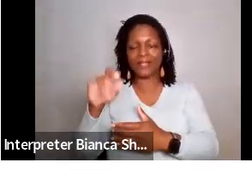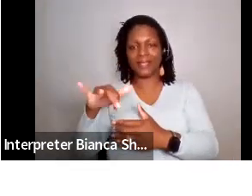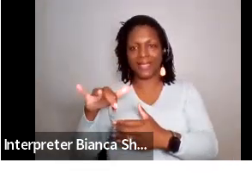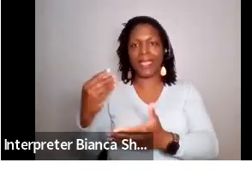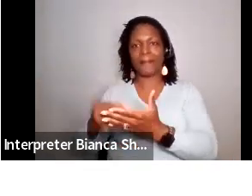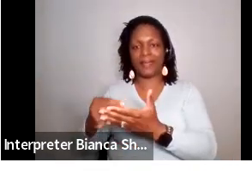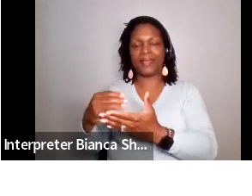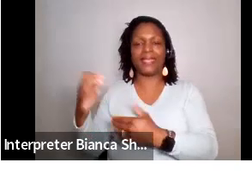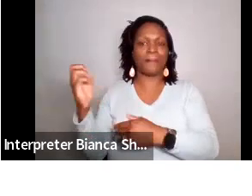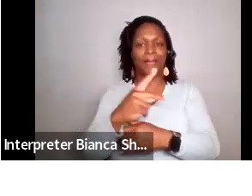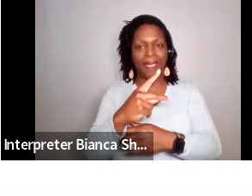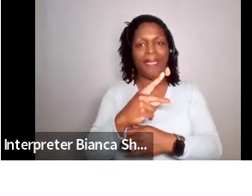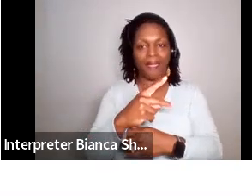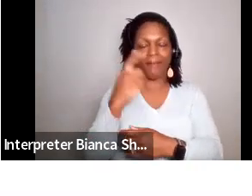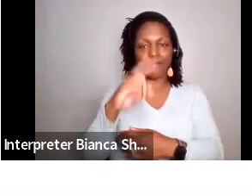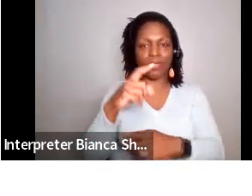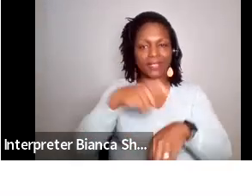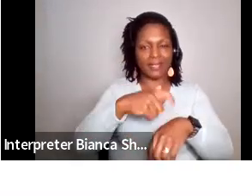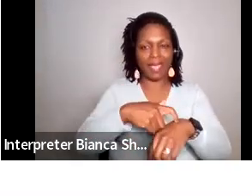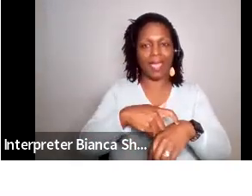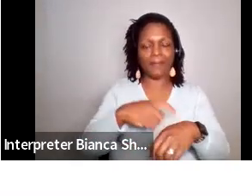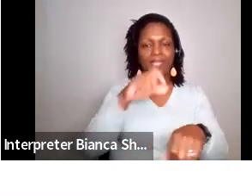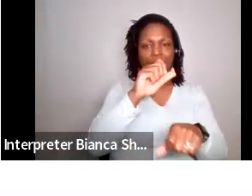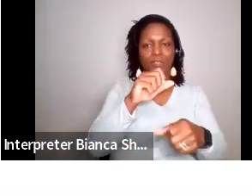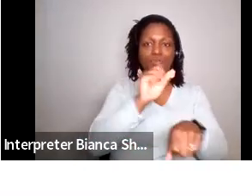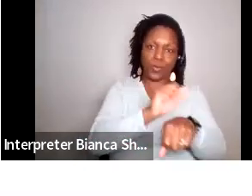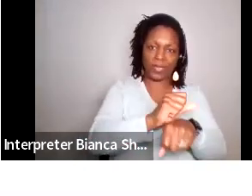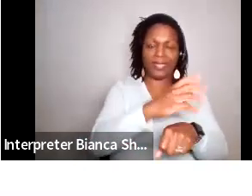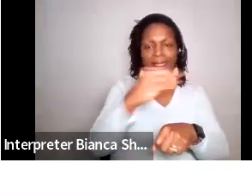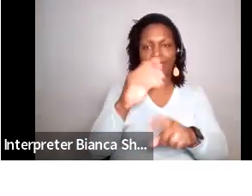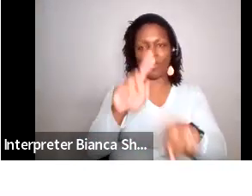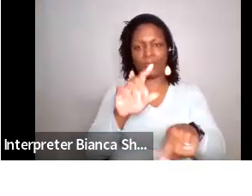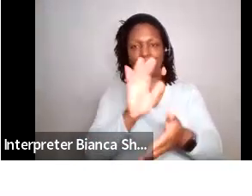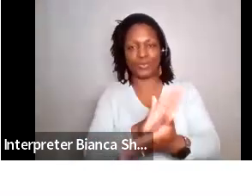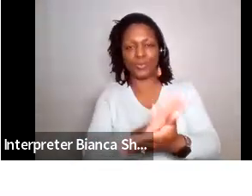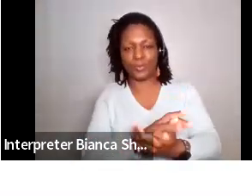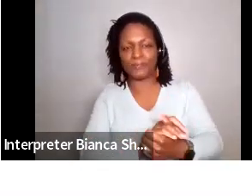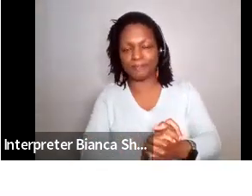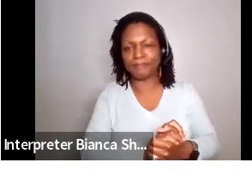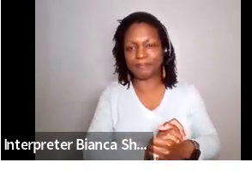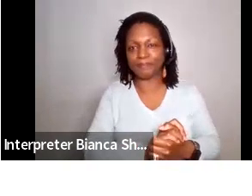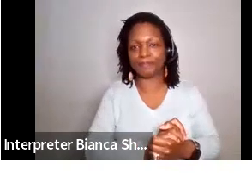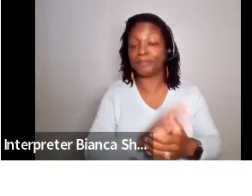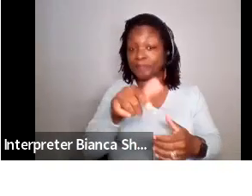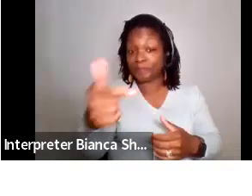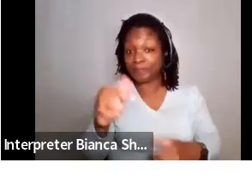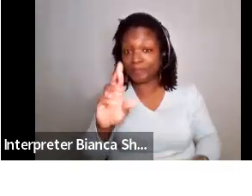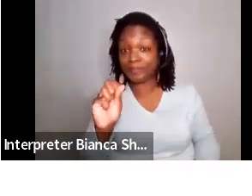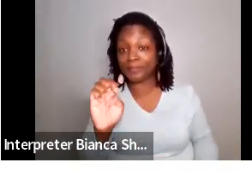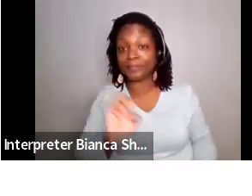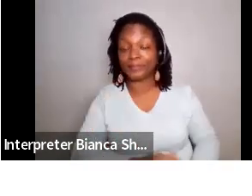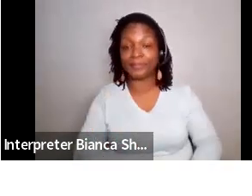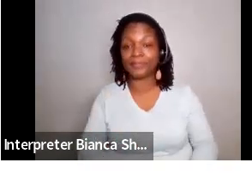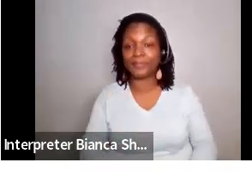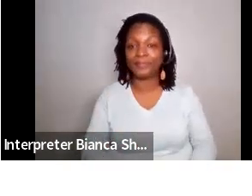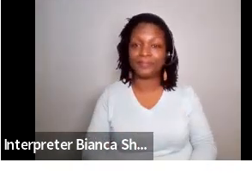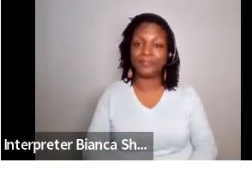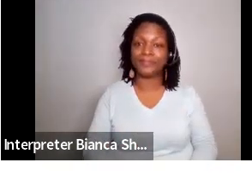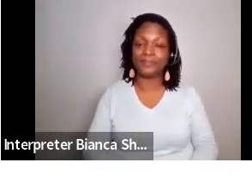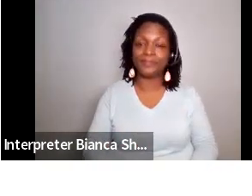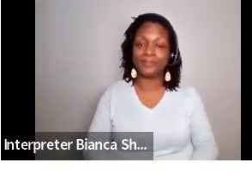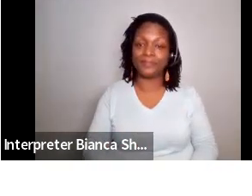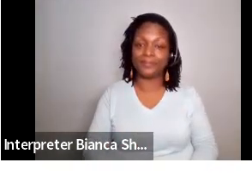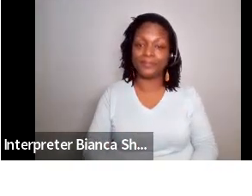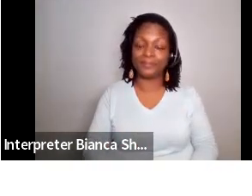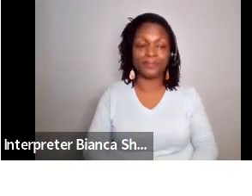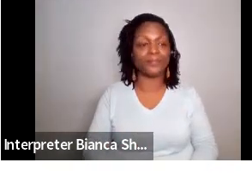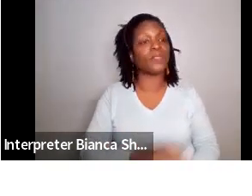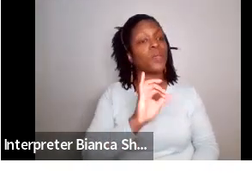Okay, can you study number 4 roads let's see